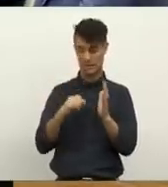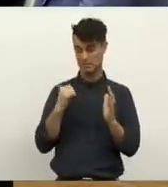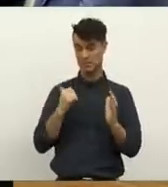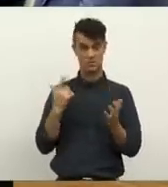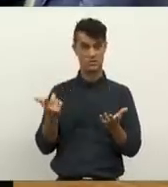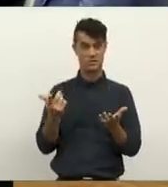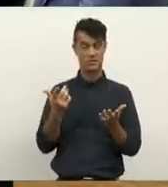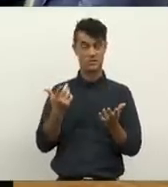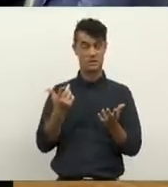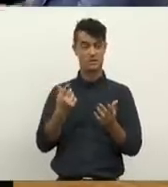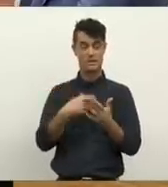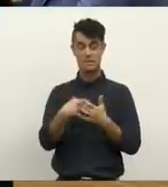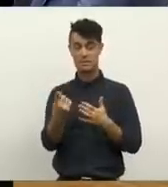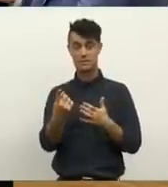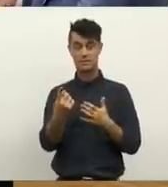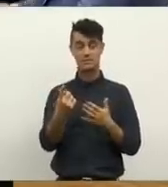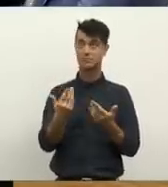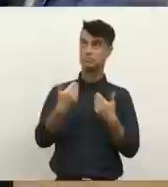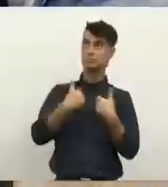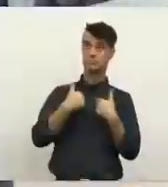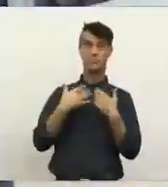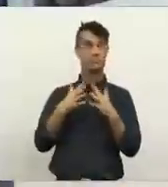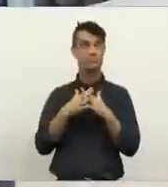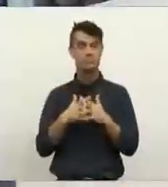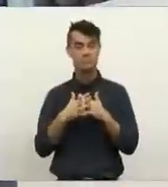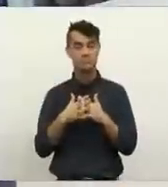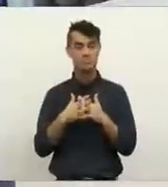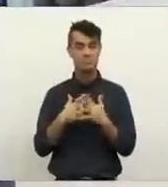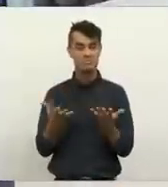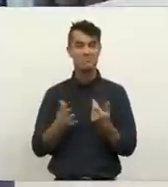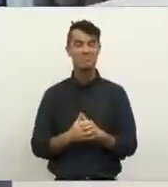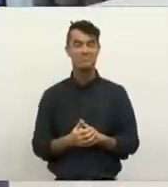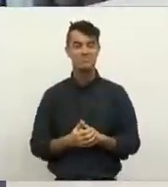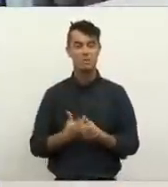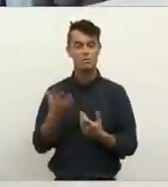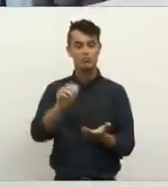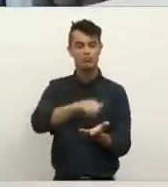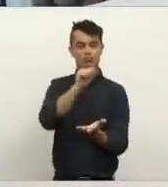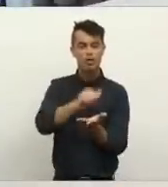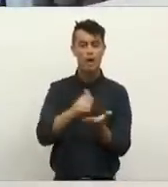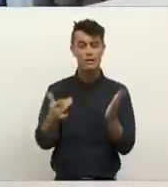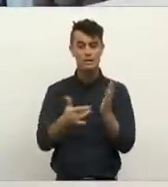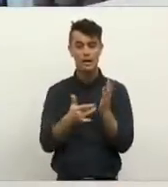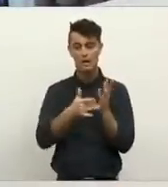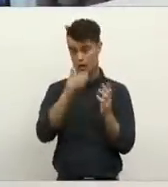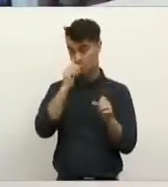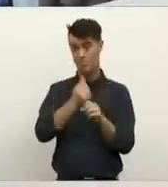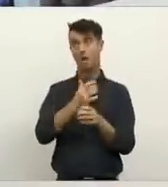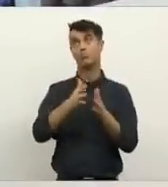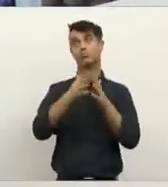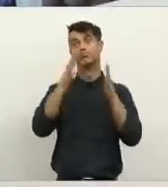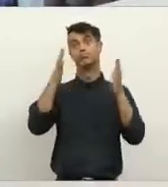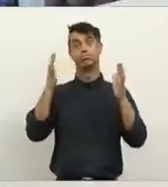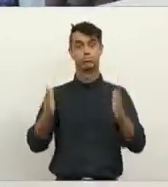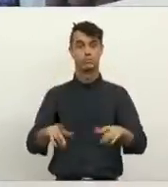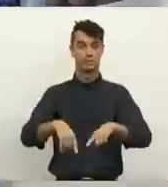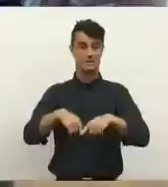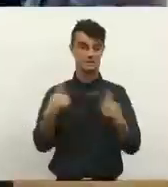So it's clear to me that getting the right assistive technology can make a huge difference in someone's life. Yeah, that's definitely true.